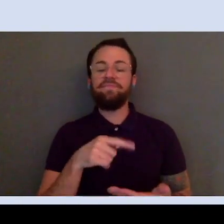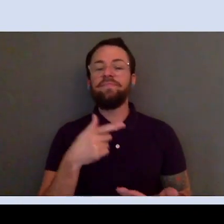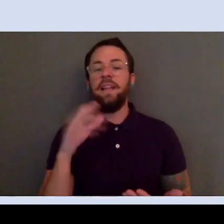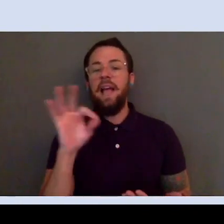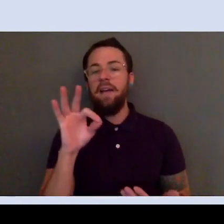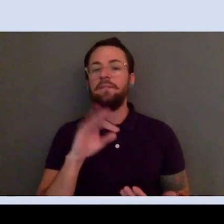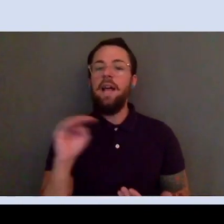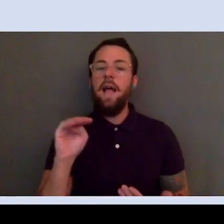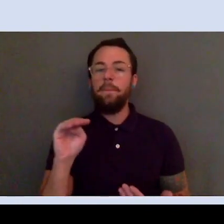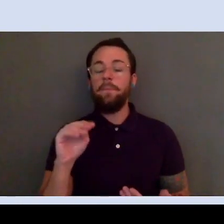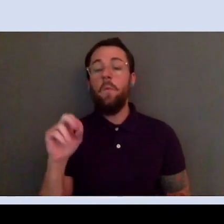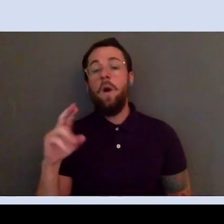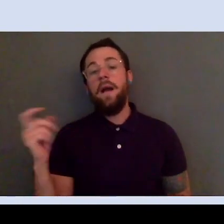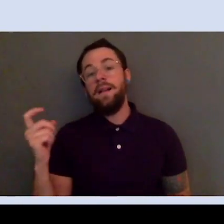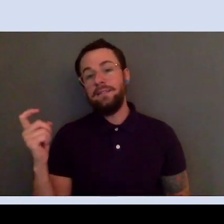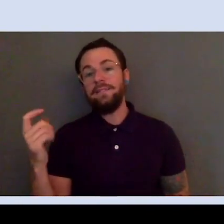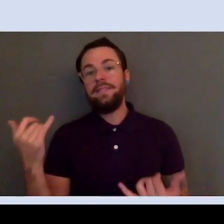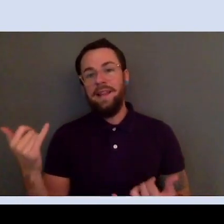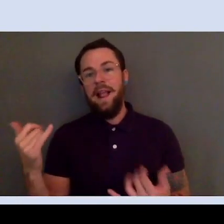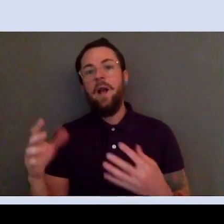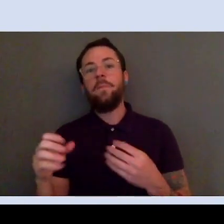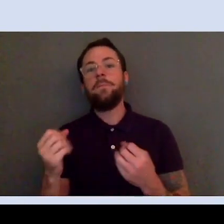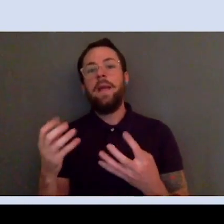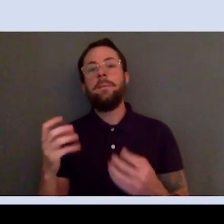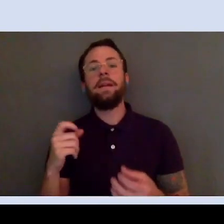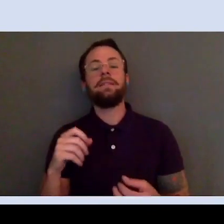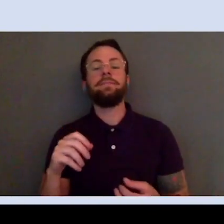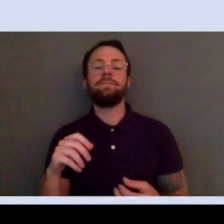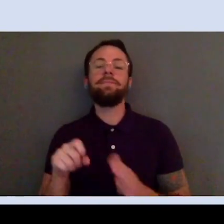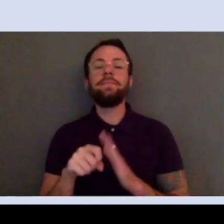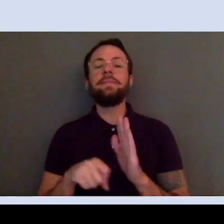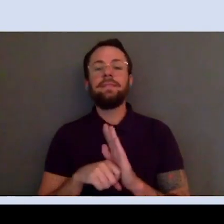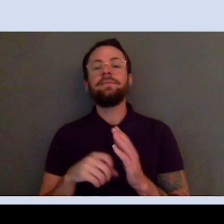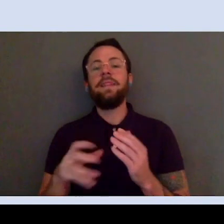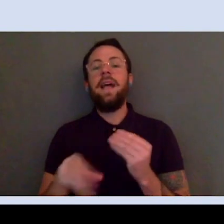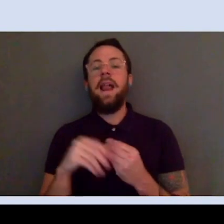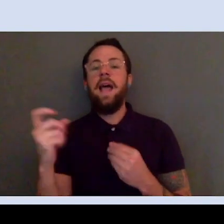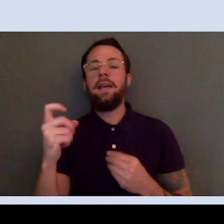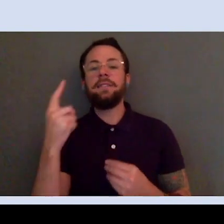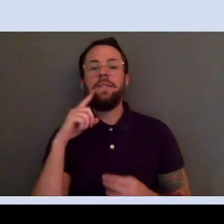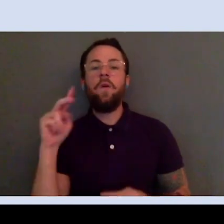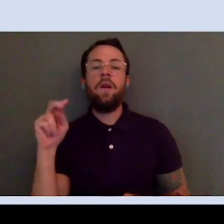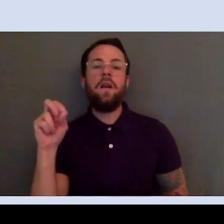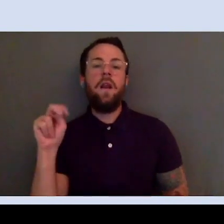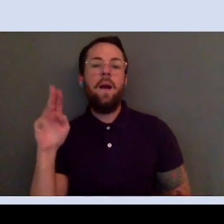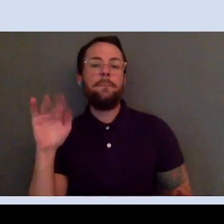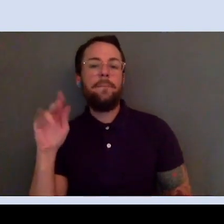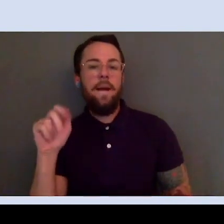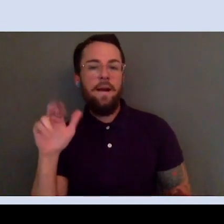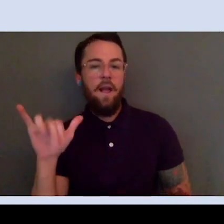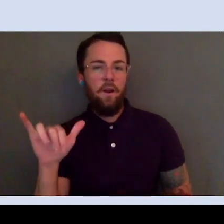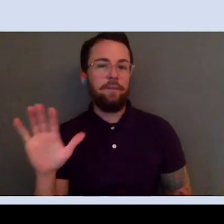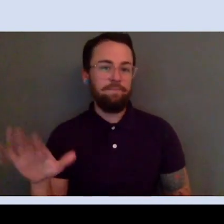On a driver's license, you typically see sex and you will see the letter F, M, or even sometimes X now.